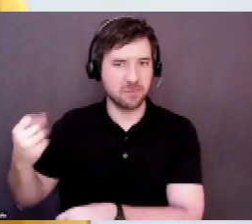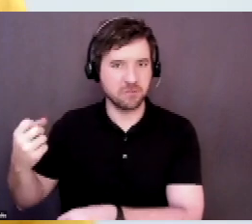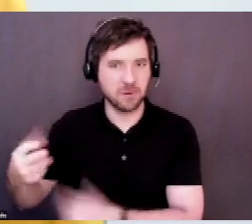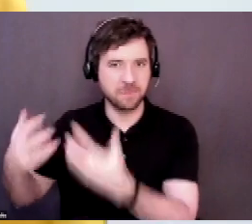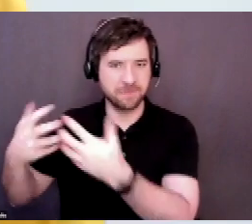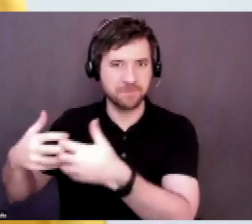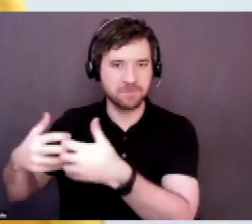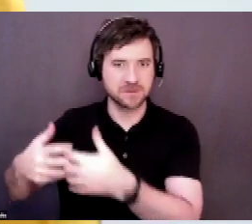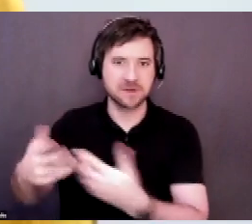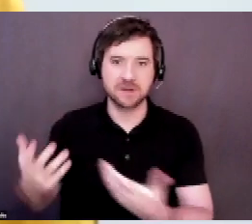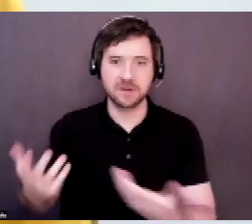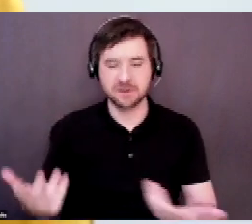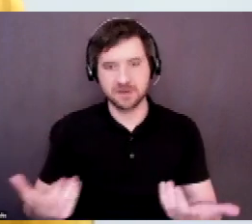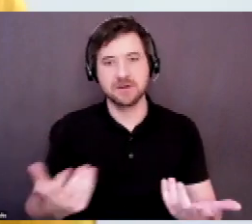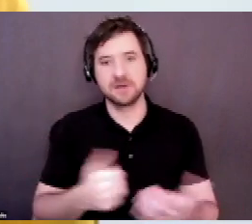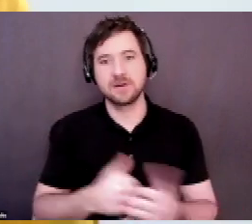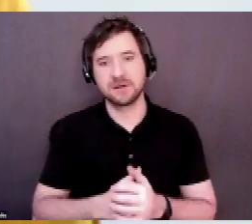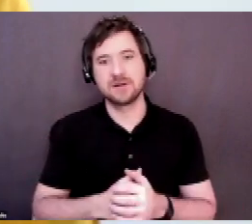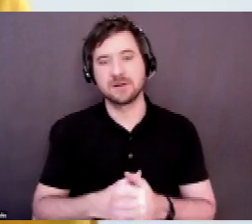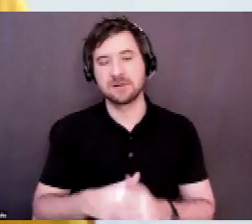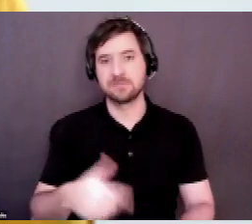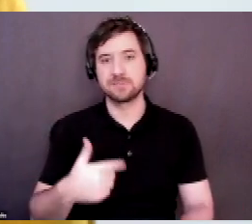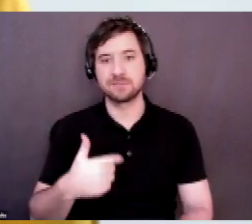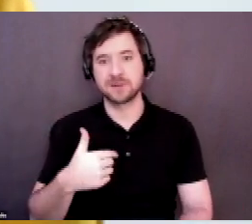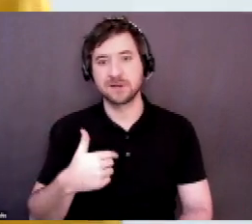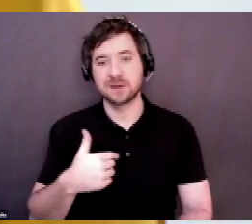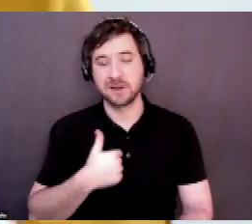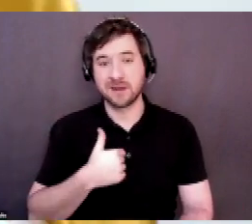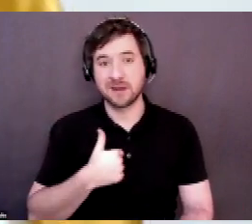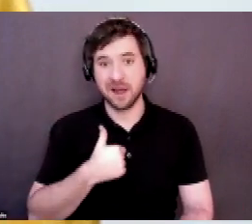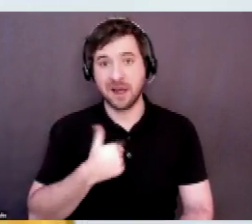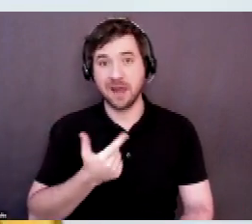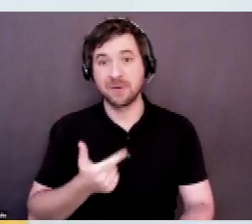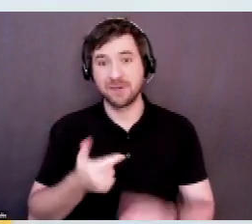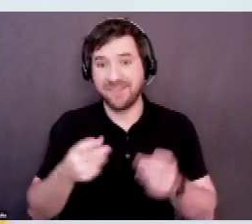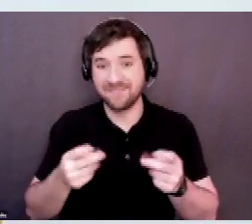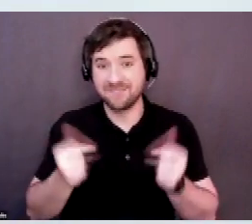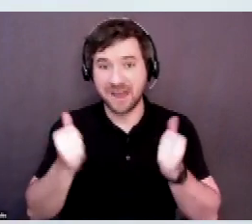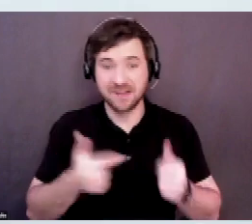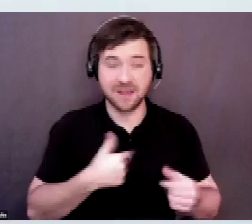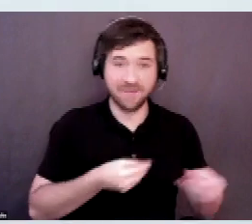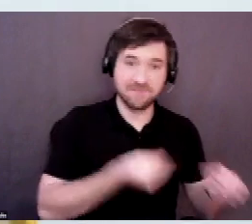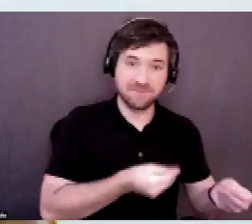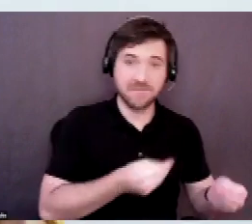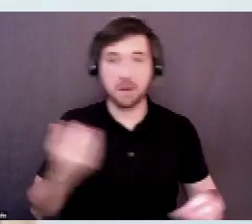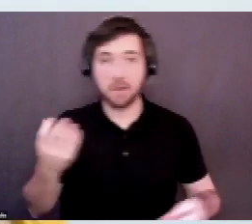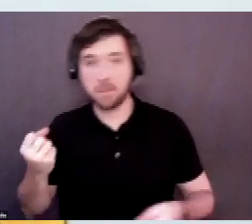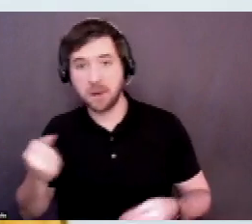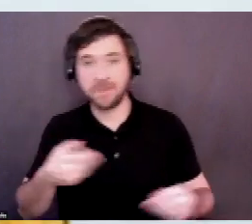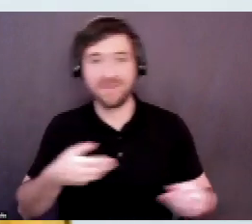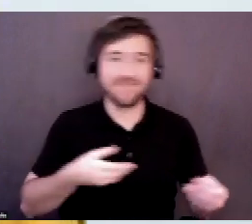you know, I was on like rapid breast pumping. You know. I would feed, pump, feed, pump. Yeah. It's exhausting.